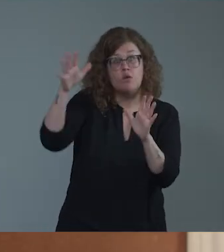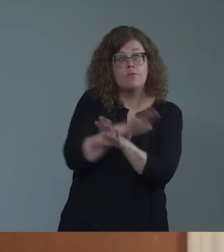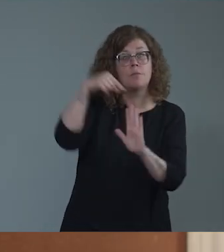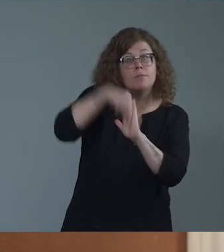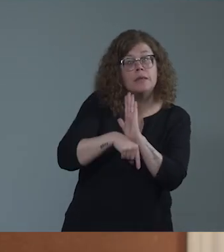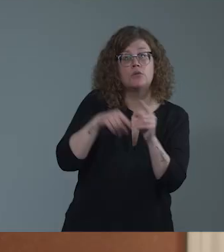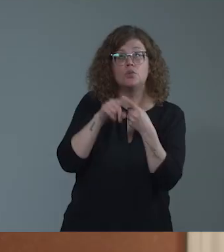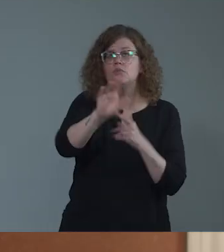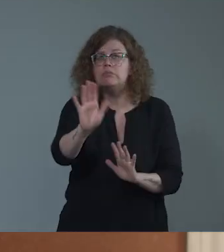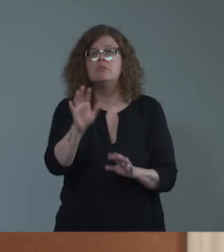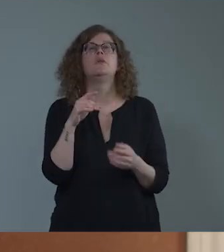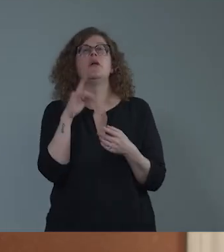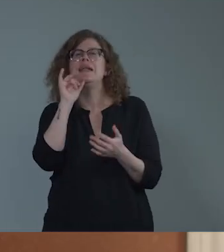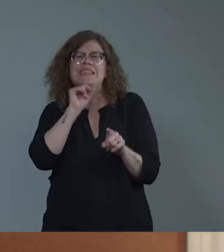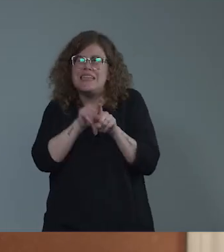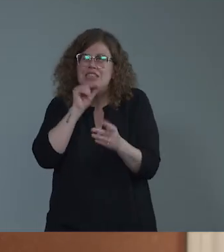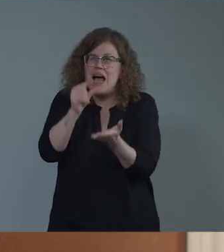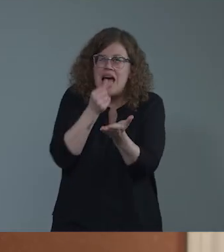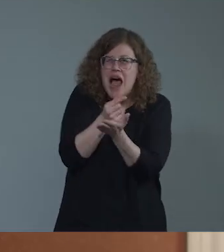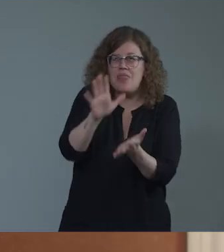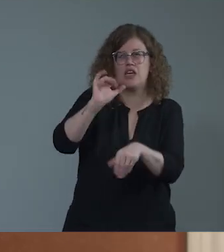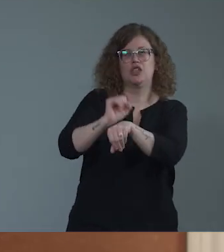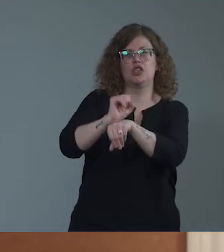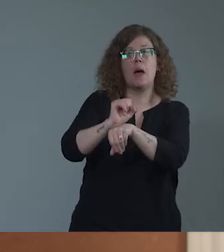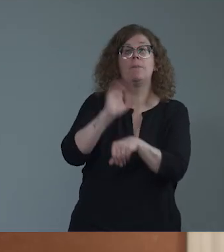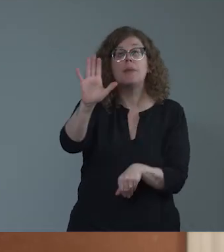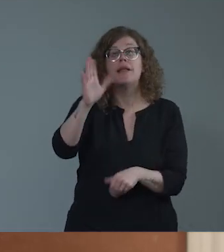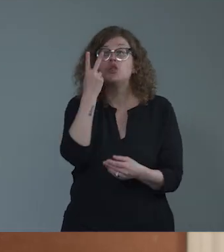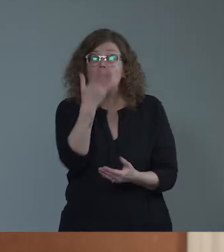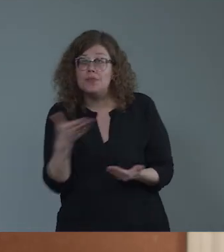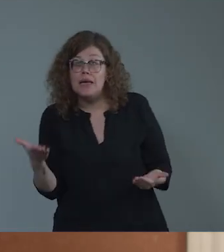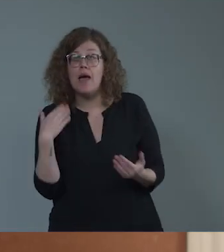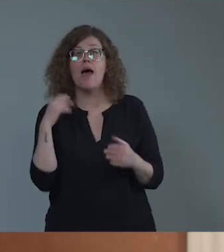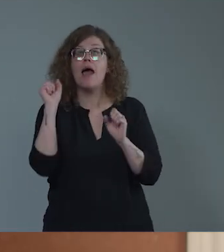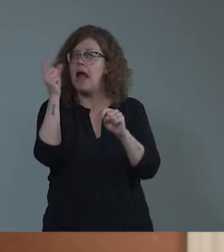but also they shouldn't be doing work that they're not being paid for. Right? Remember they’re skilled labourers?